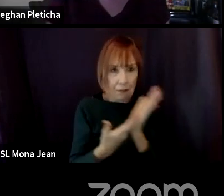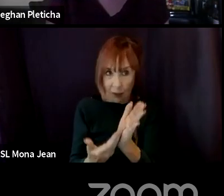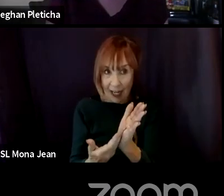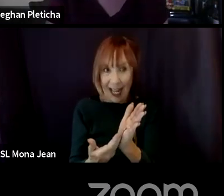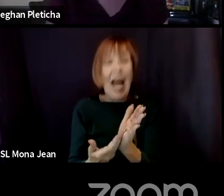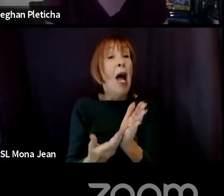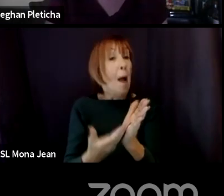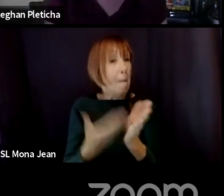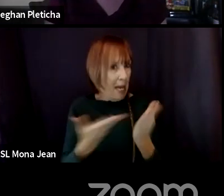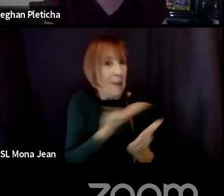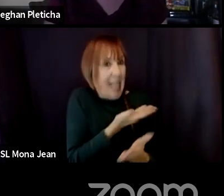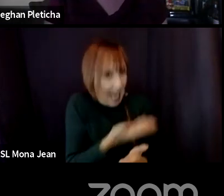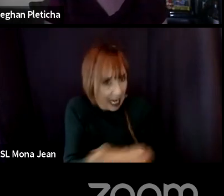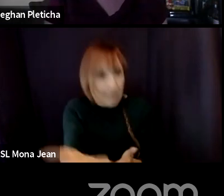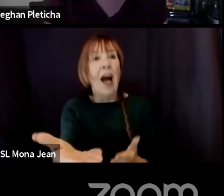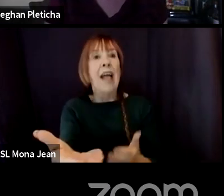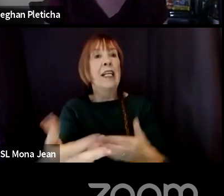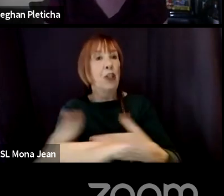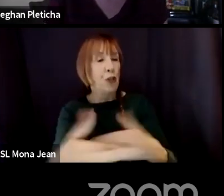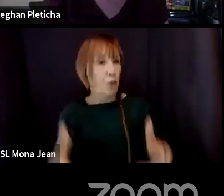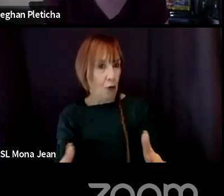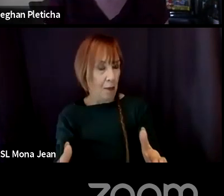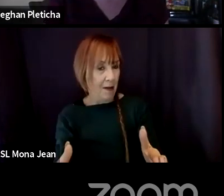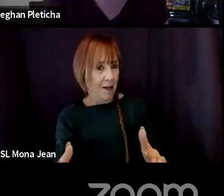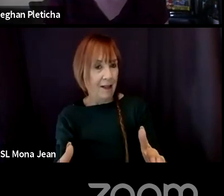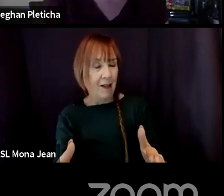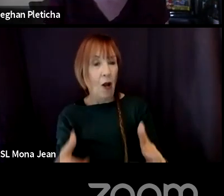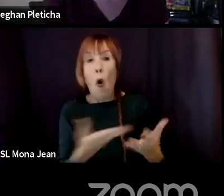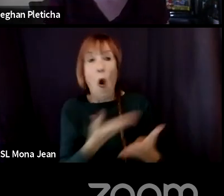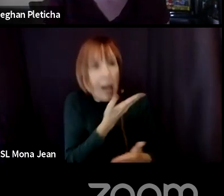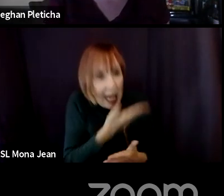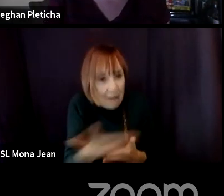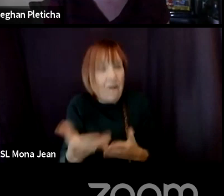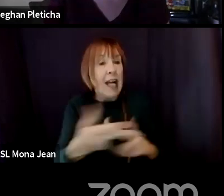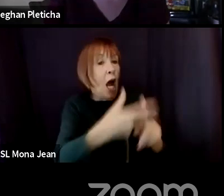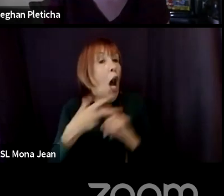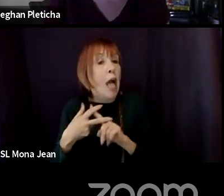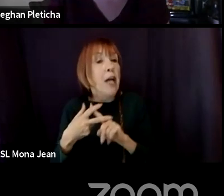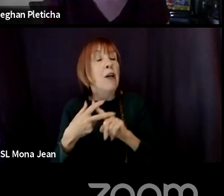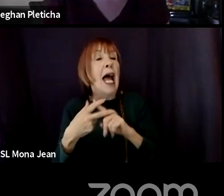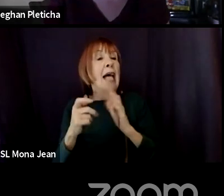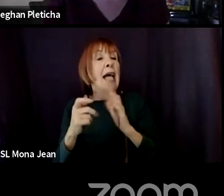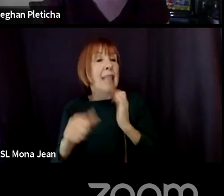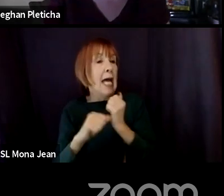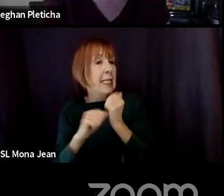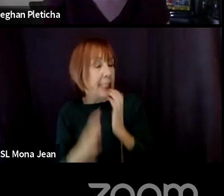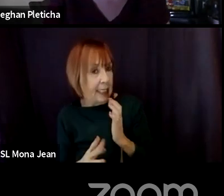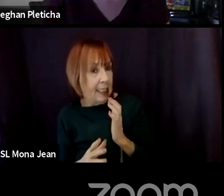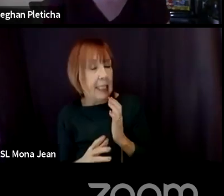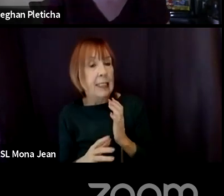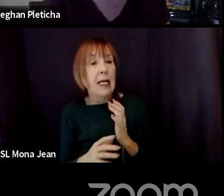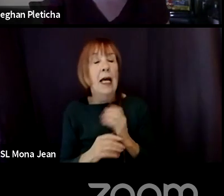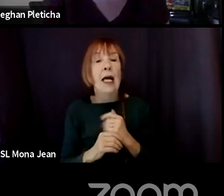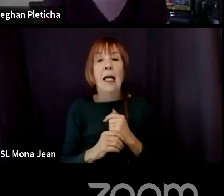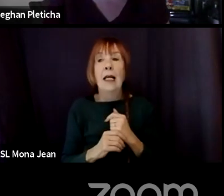or whatever even just to be an assistant somewhere like you're just always pitching yourself or your work or something.